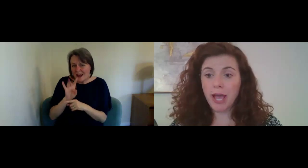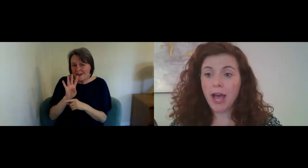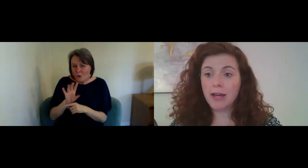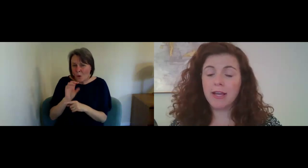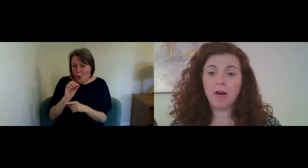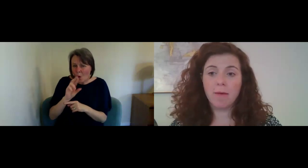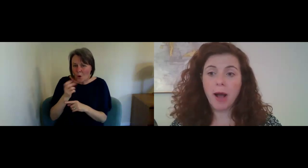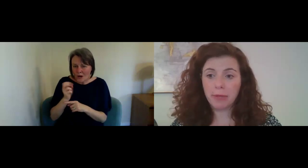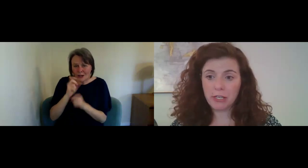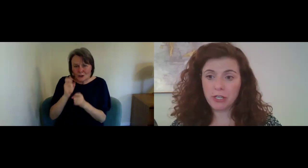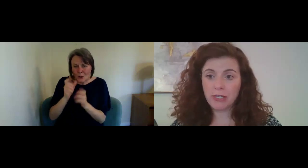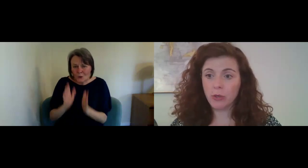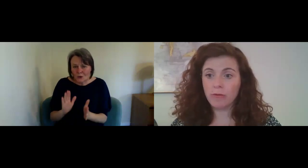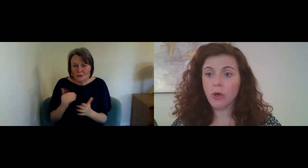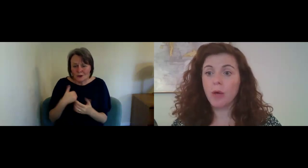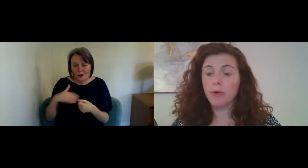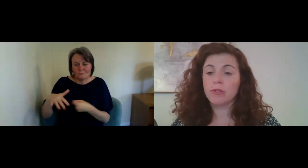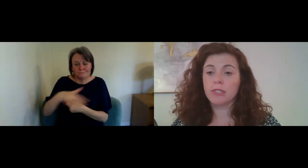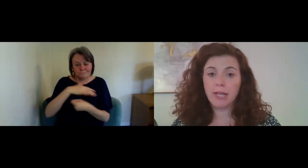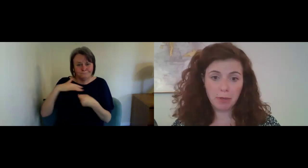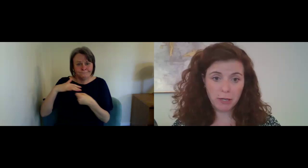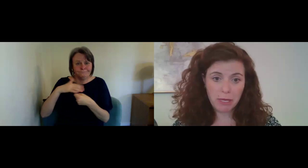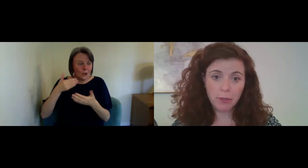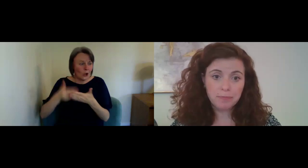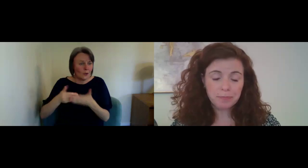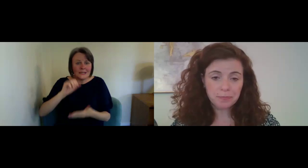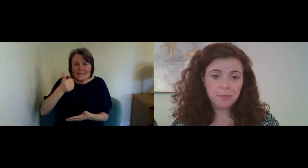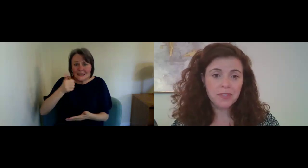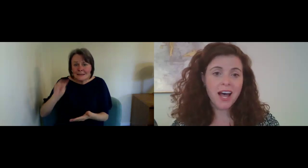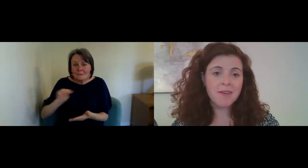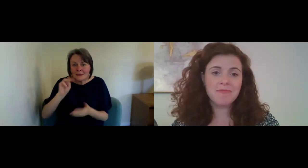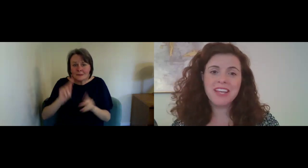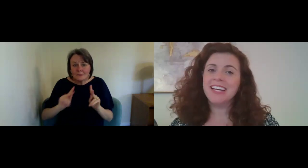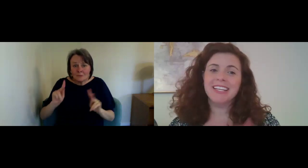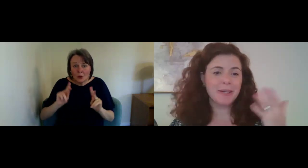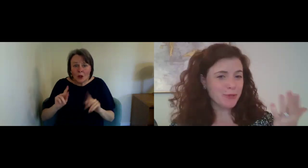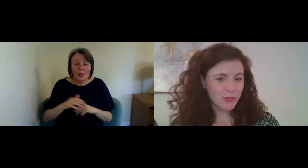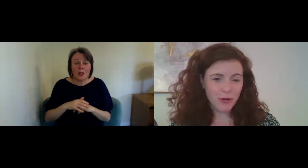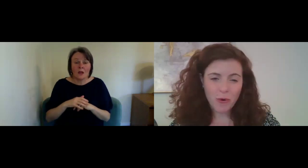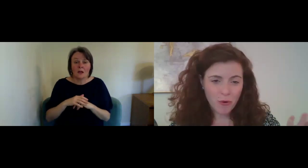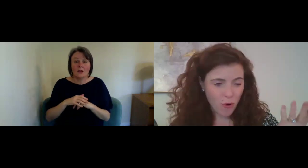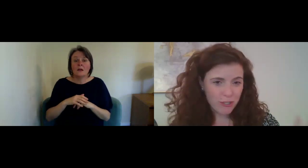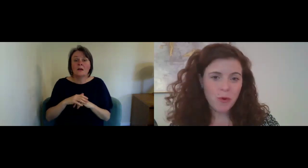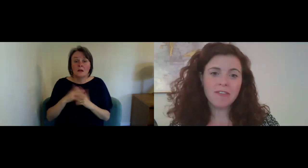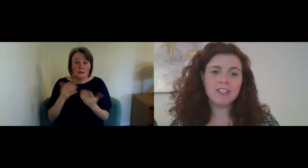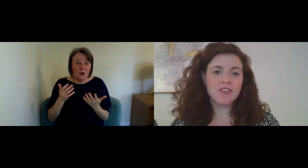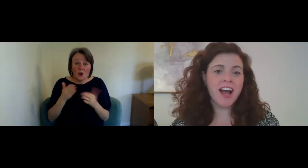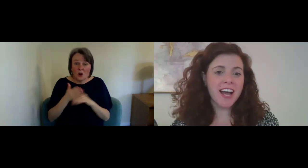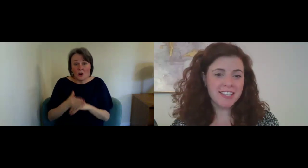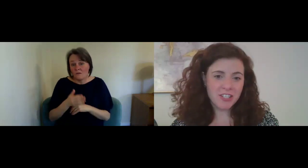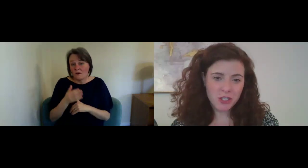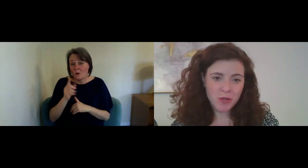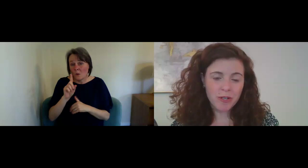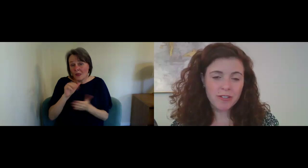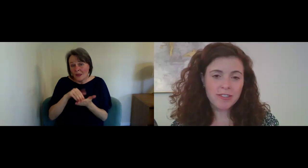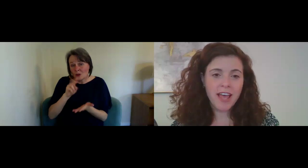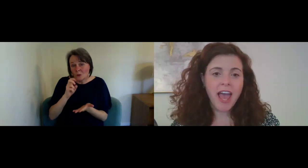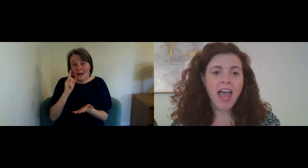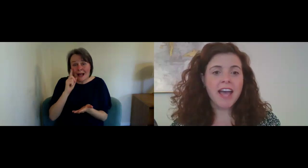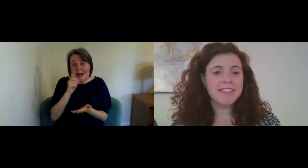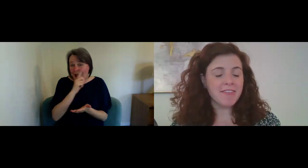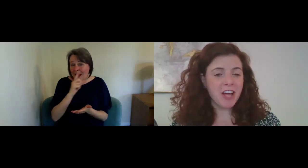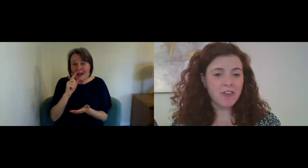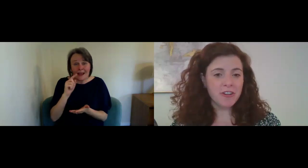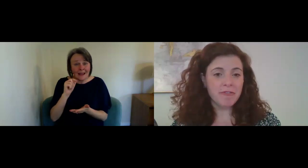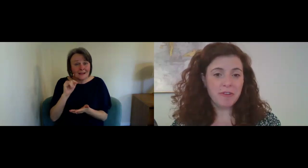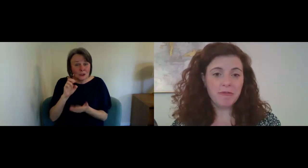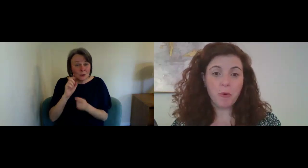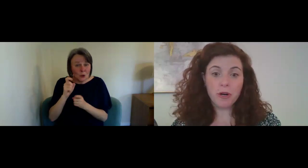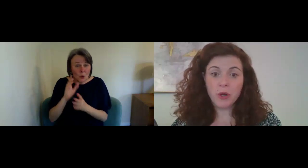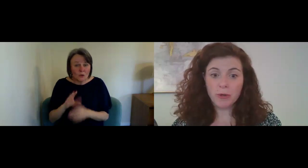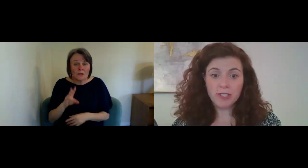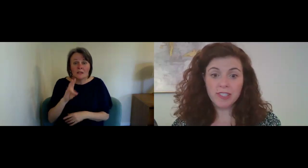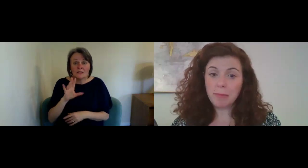we had in our population that serves almost 10 million people. There was over 1,200 eye and tissue donors, and 754 donors